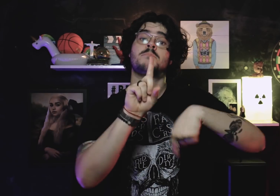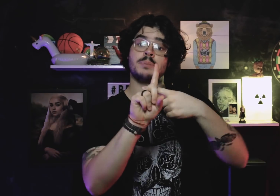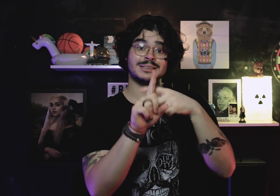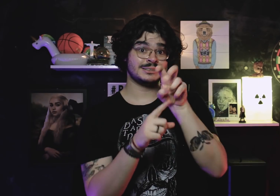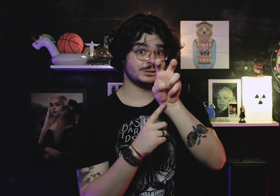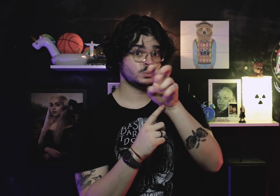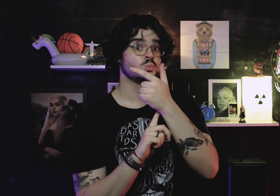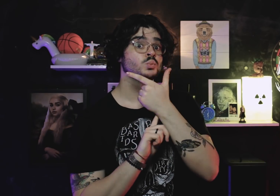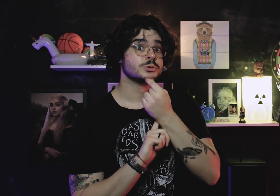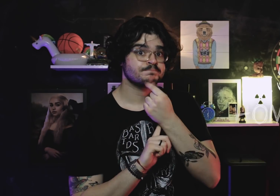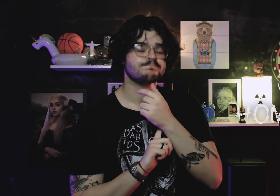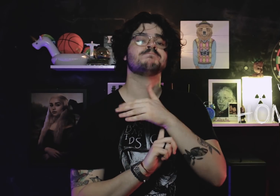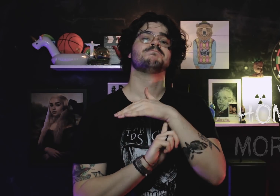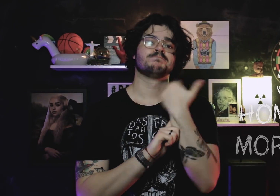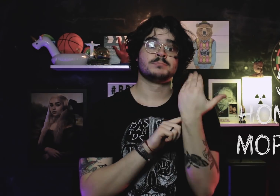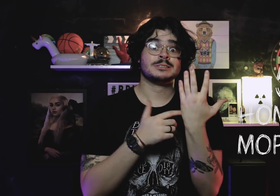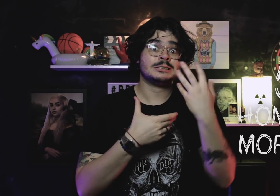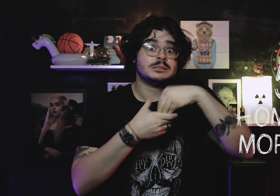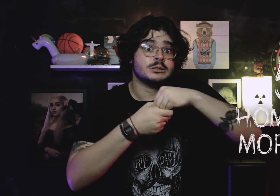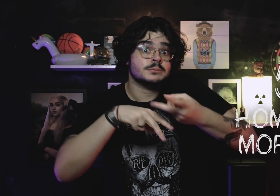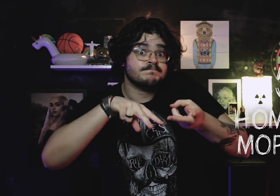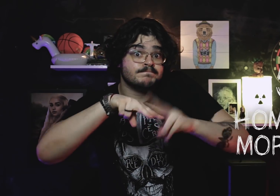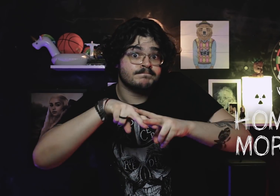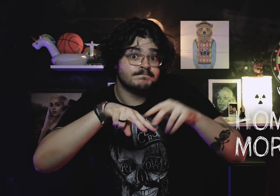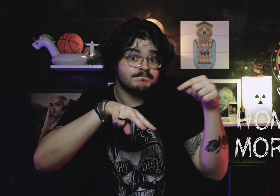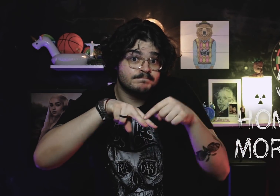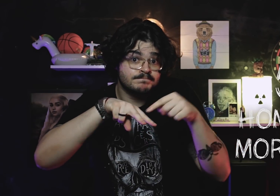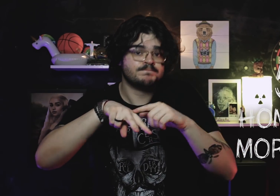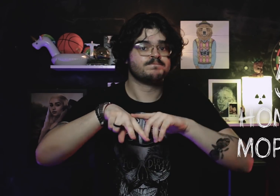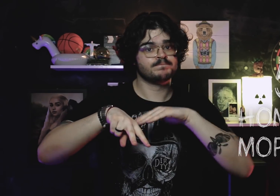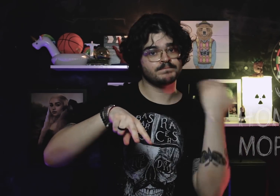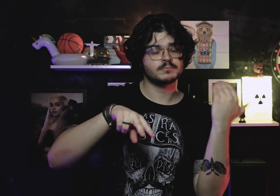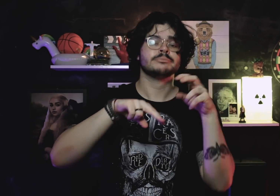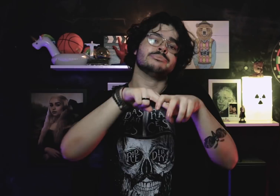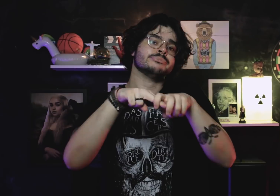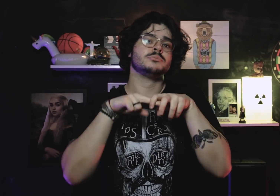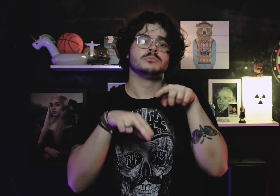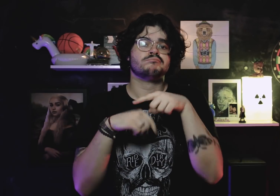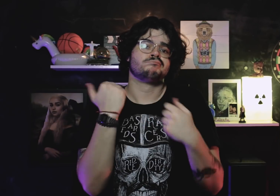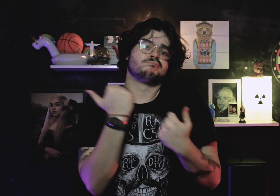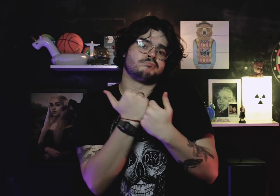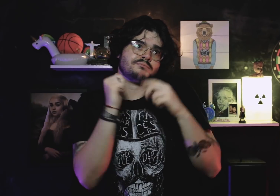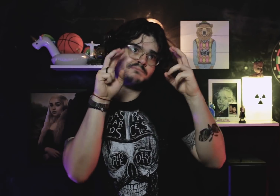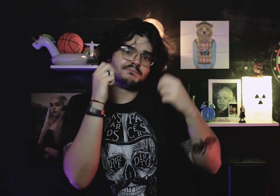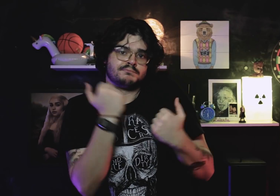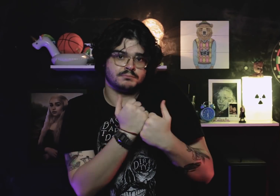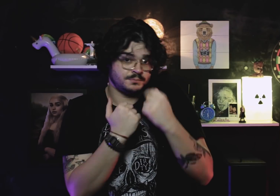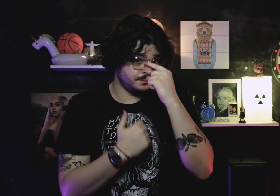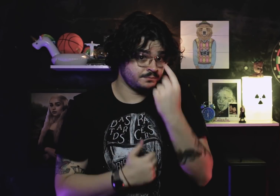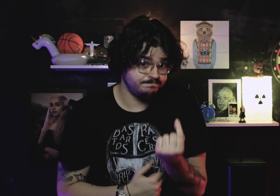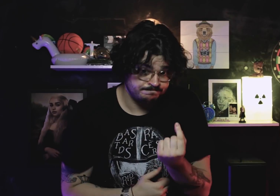Five men died in prison for "supporting" witchcraft.